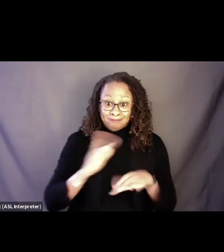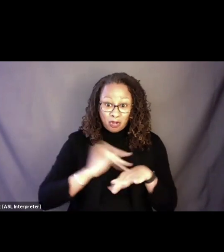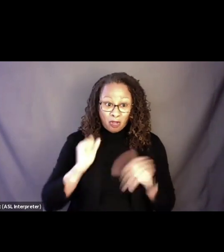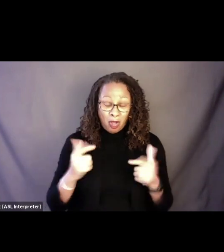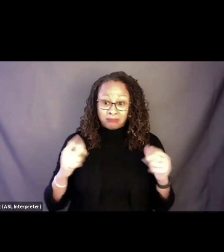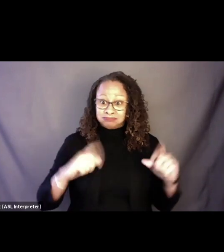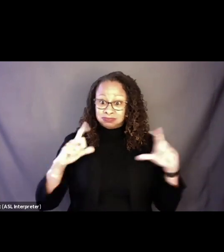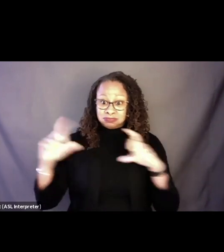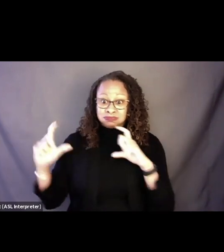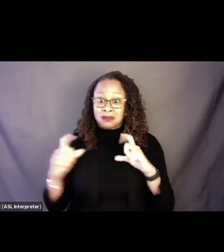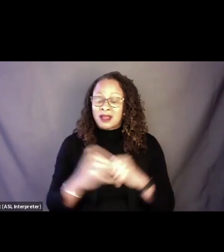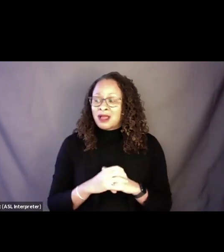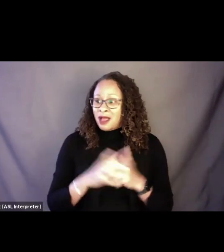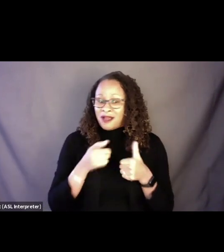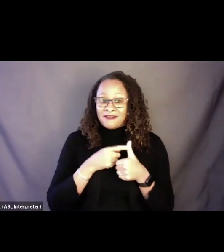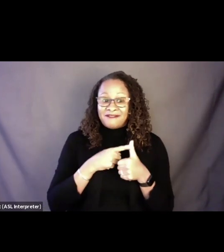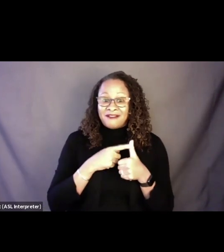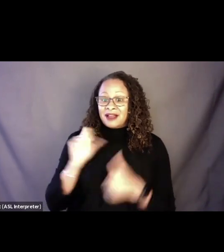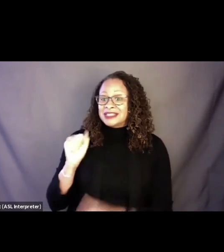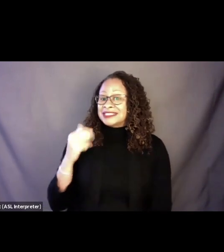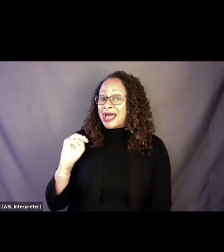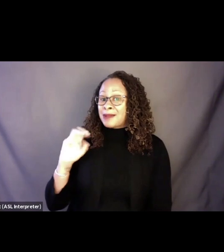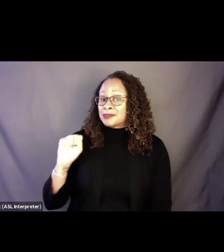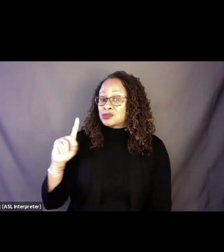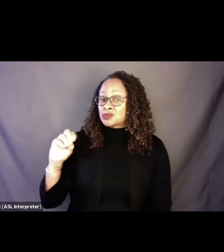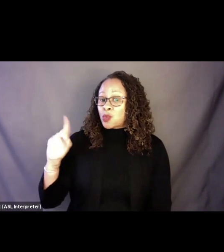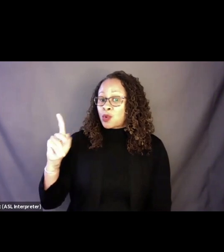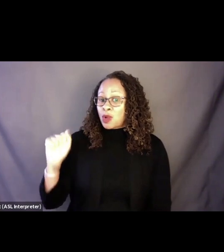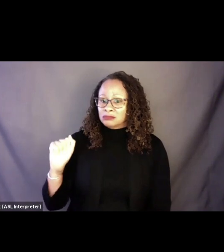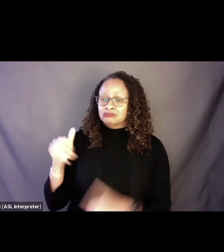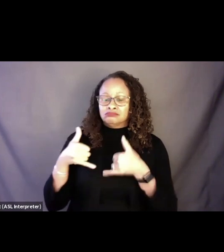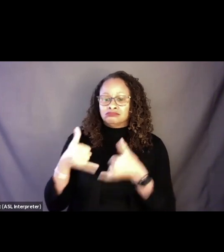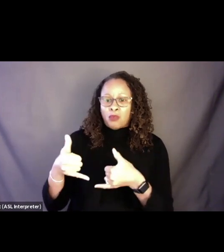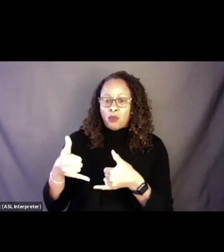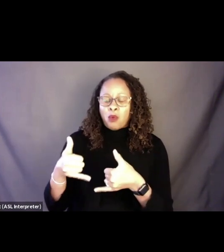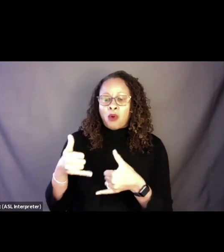First I'd like to call on Sam Soko who is an Award nominated film director